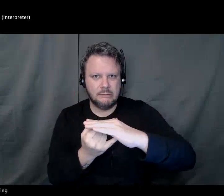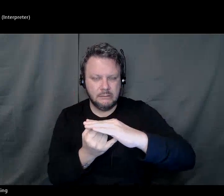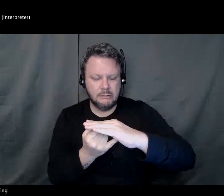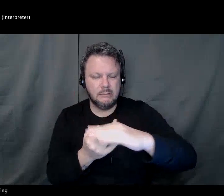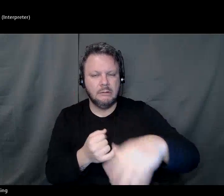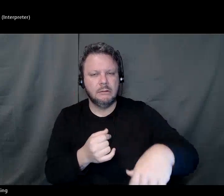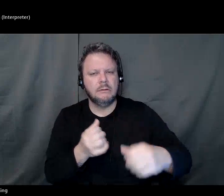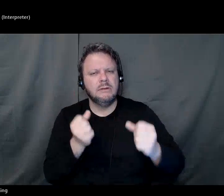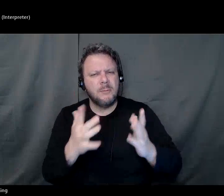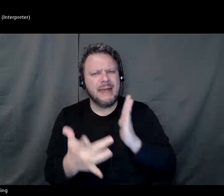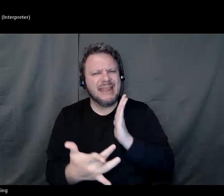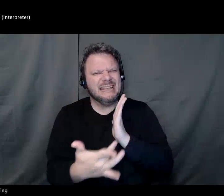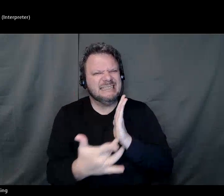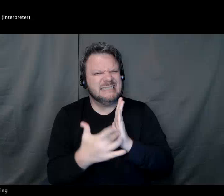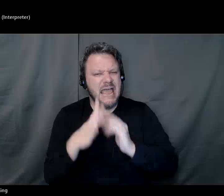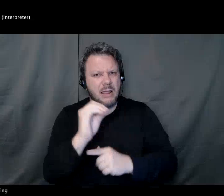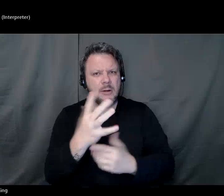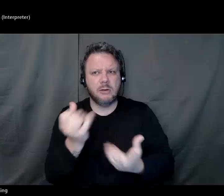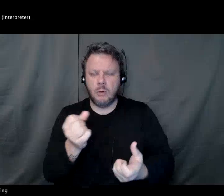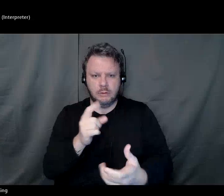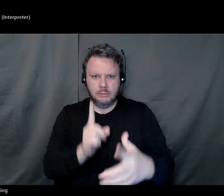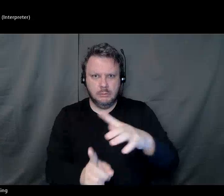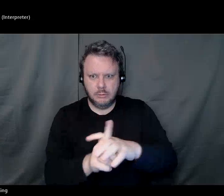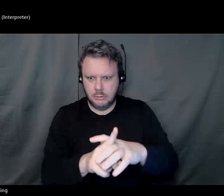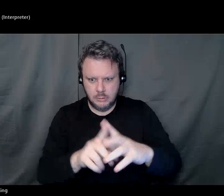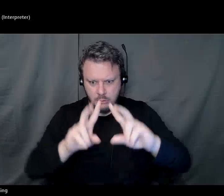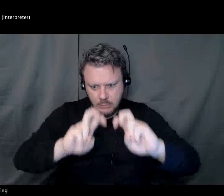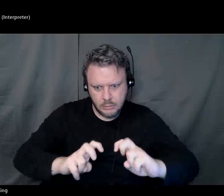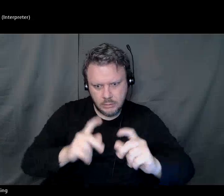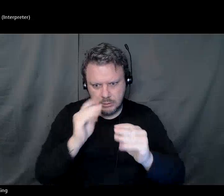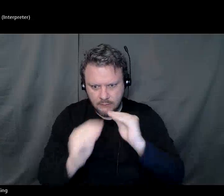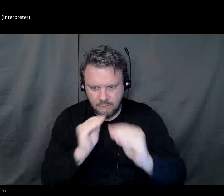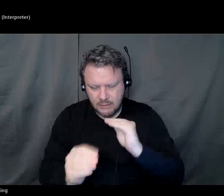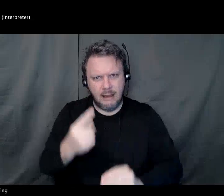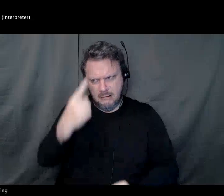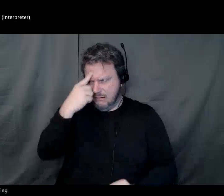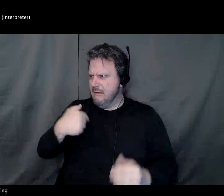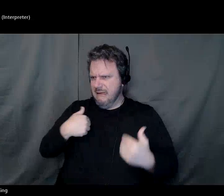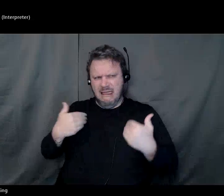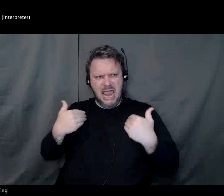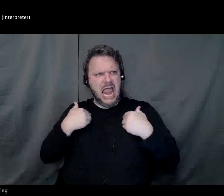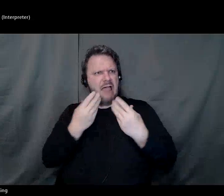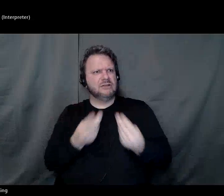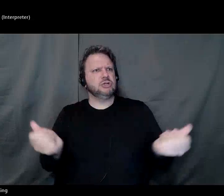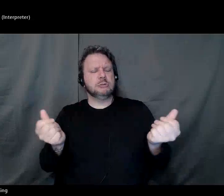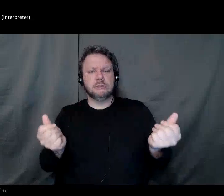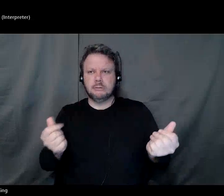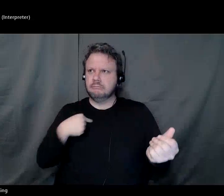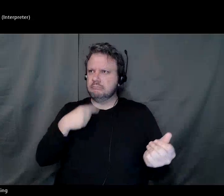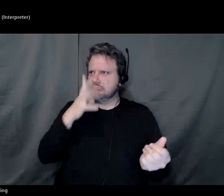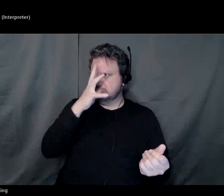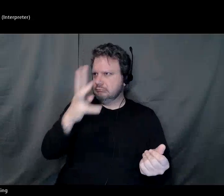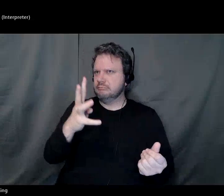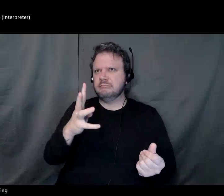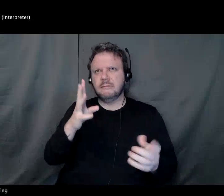So many tech companies want to get in there and fix that problem and they think they have the solution. They're like I'm gonna. I'm gonna create an innovative solution